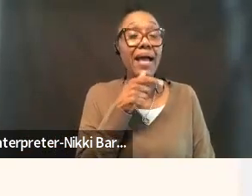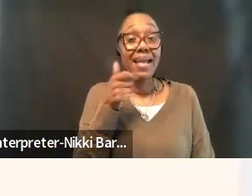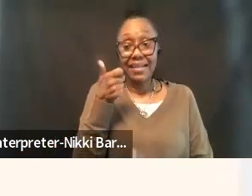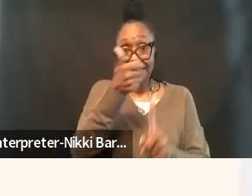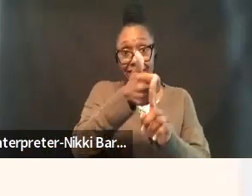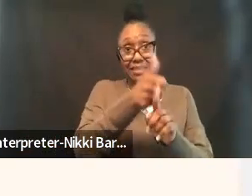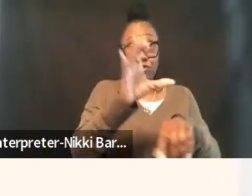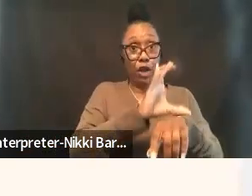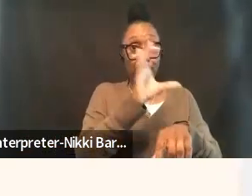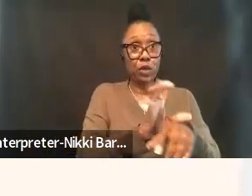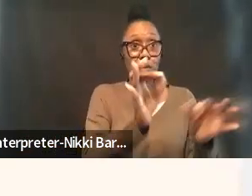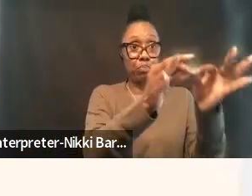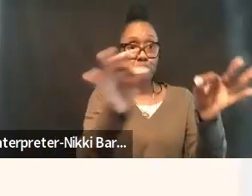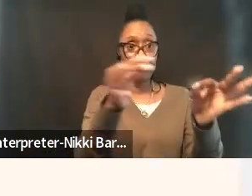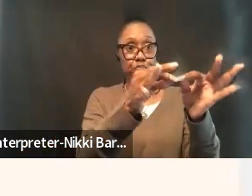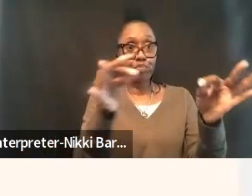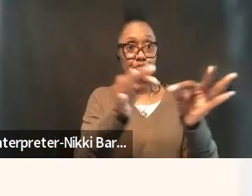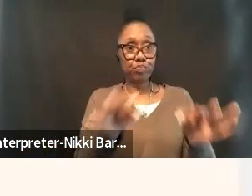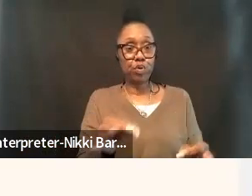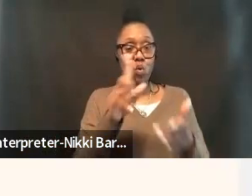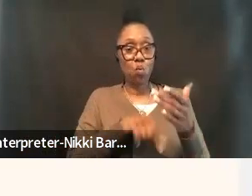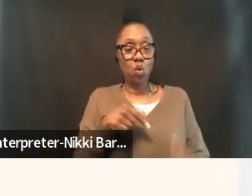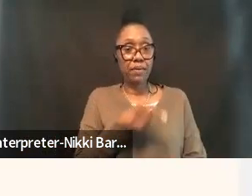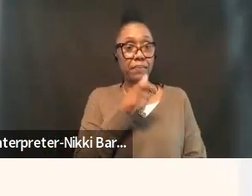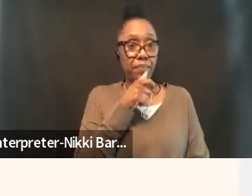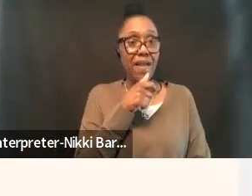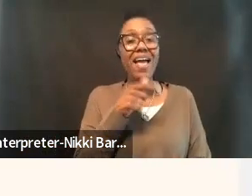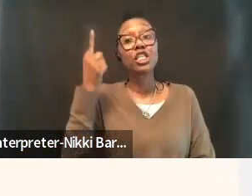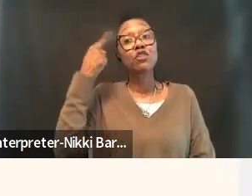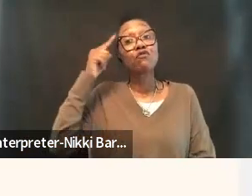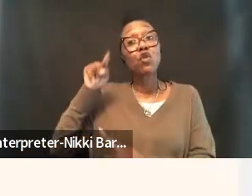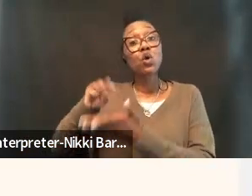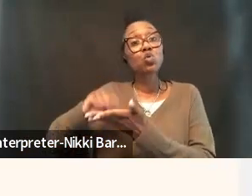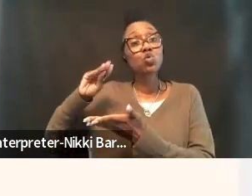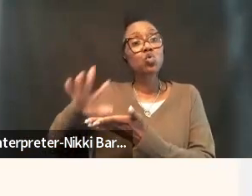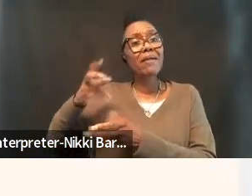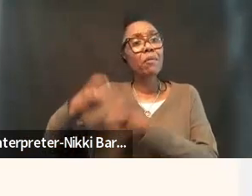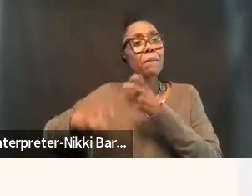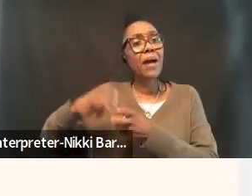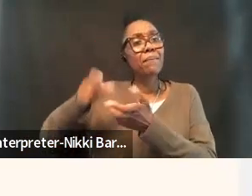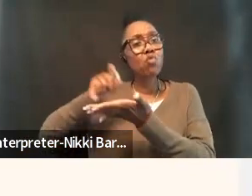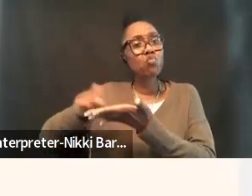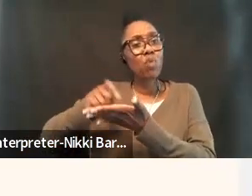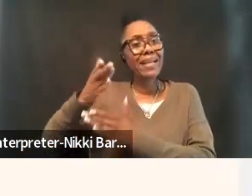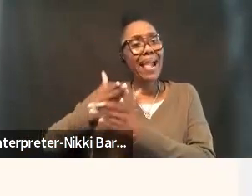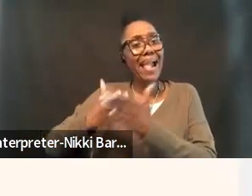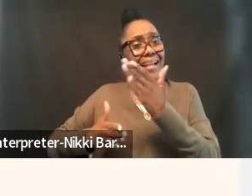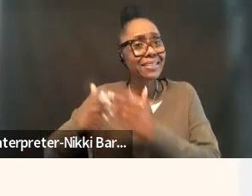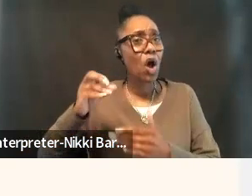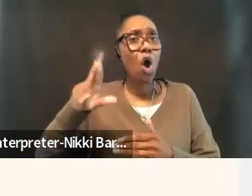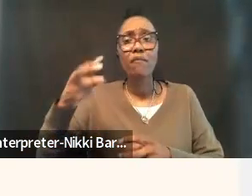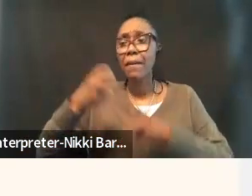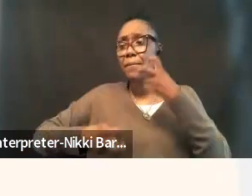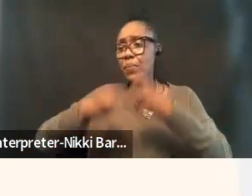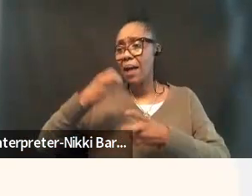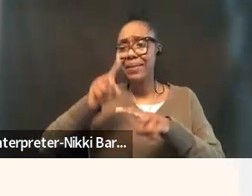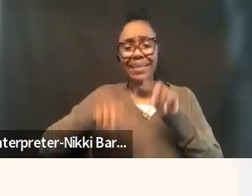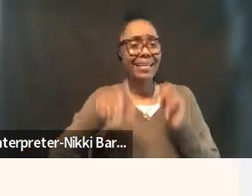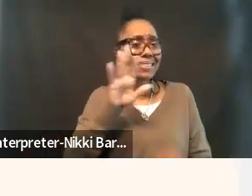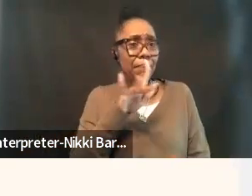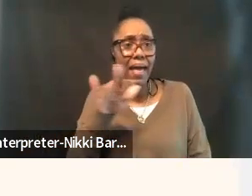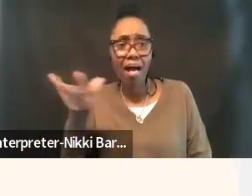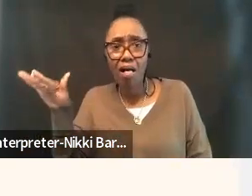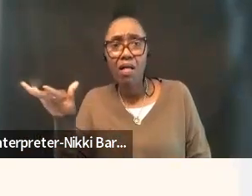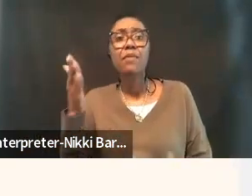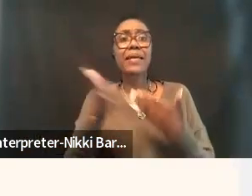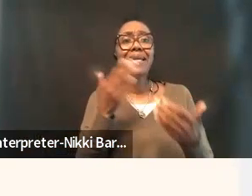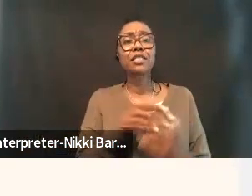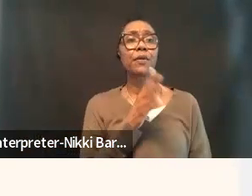That is an accommodation for students who have trouble writing with their hands. Or they can't spell, dictation can be an accommodation for that student.